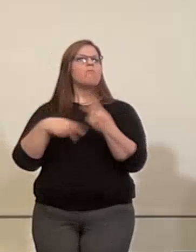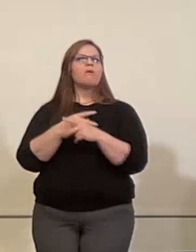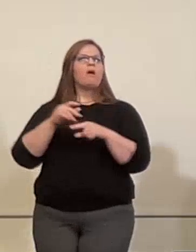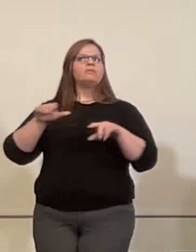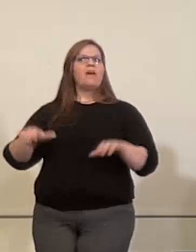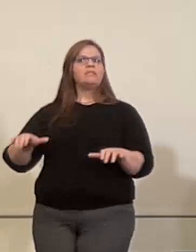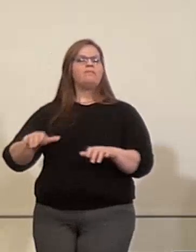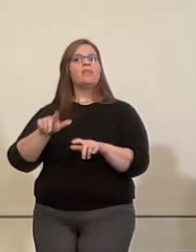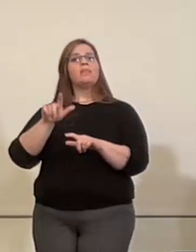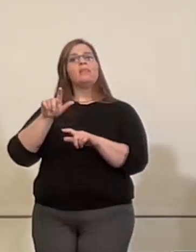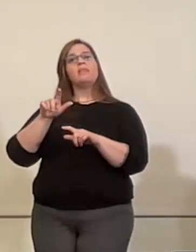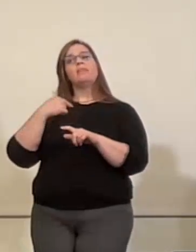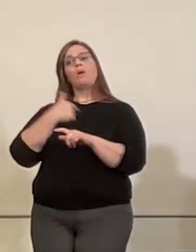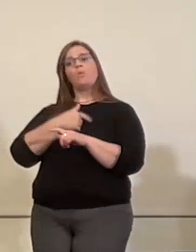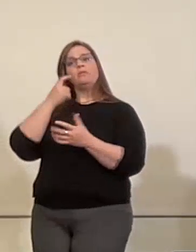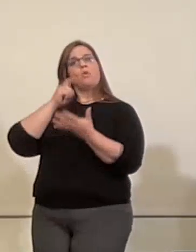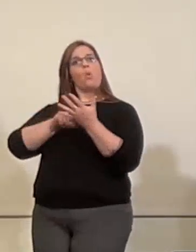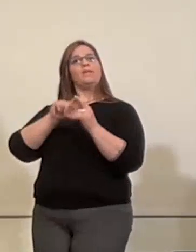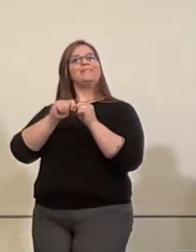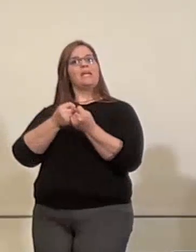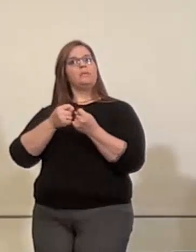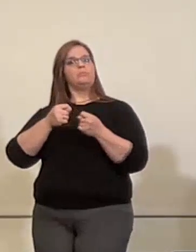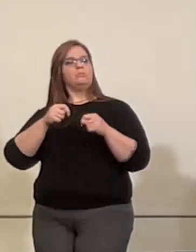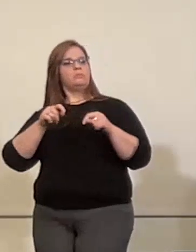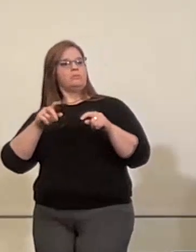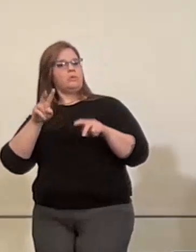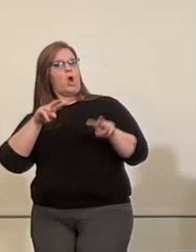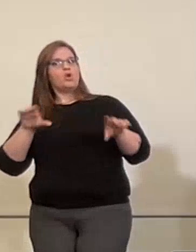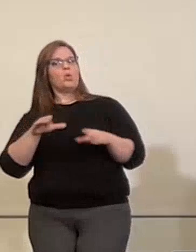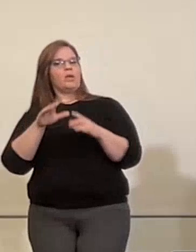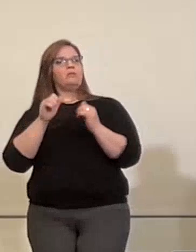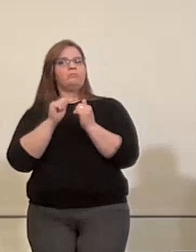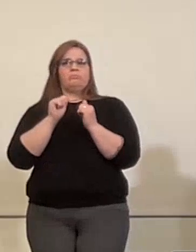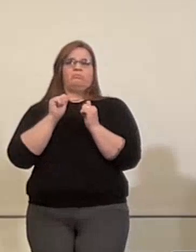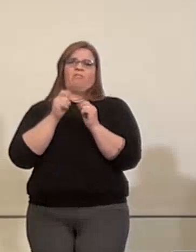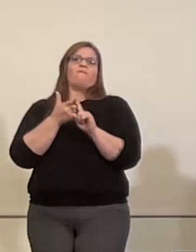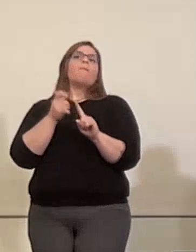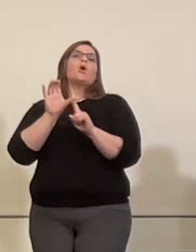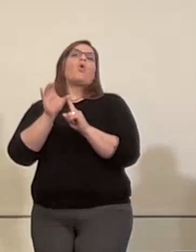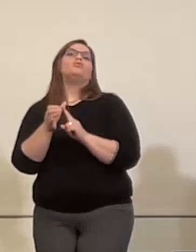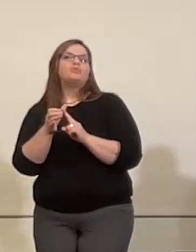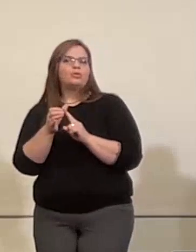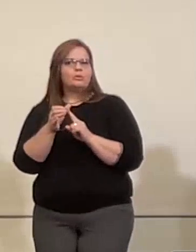do it from a culture perspective and we, we were worn with medals and you know, like fun little things, little gamify things